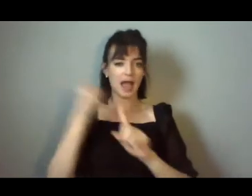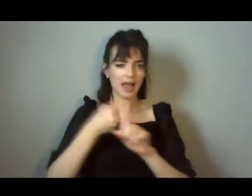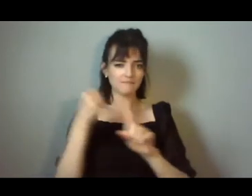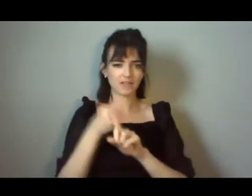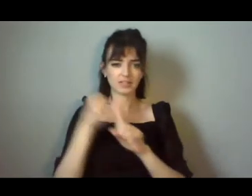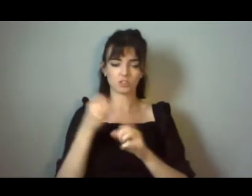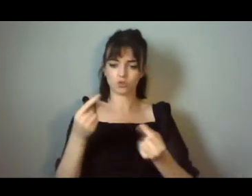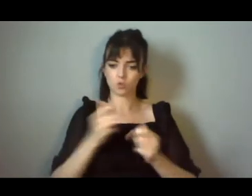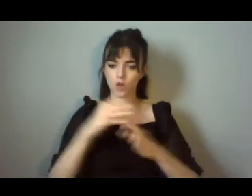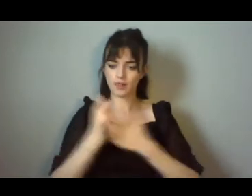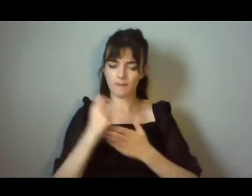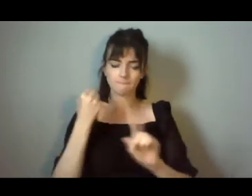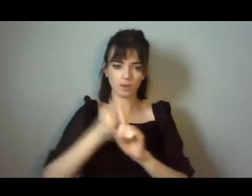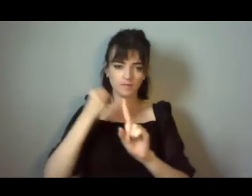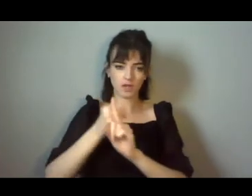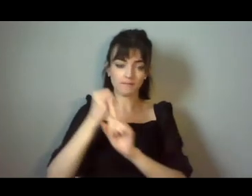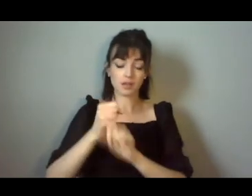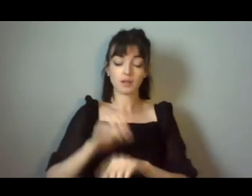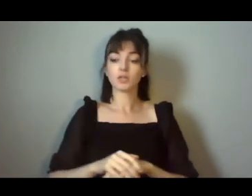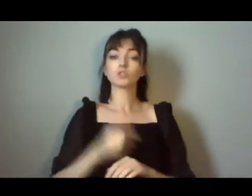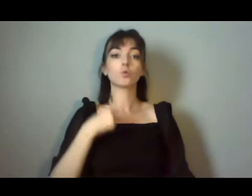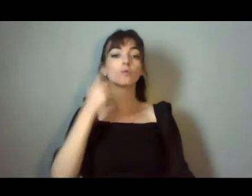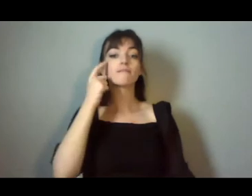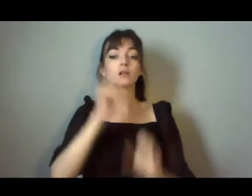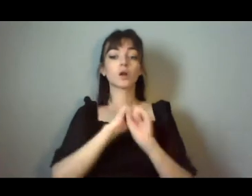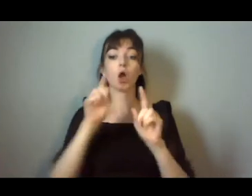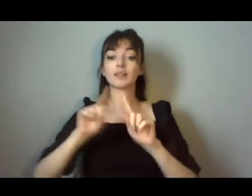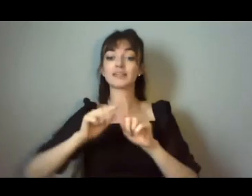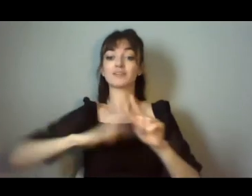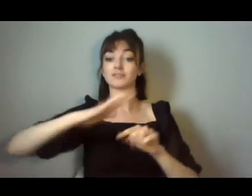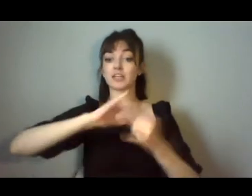would touch off against all of the sectors who have spoken already, so both in terms of